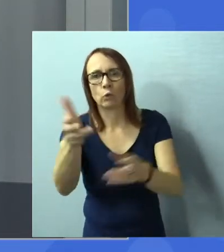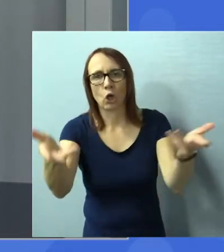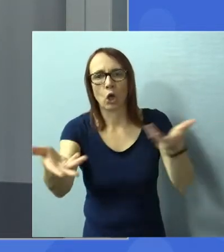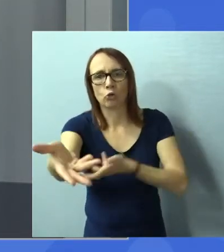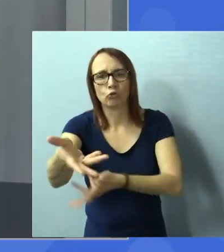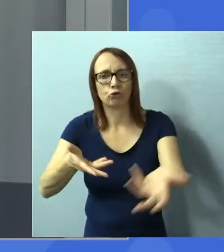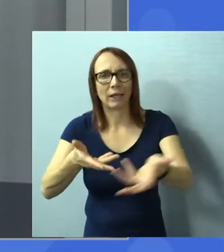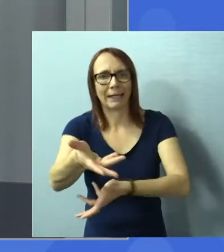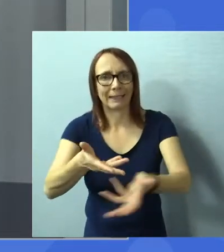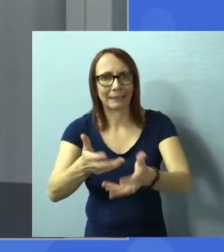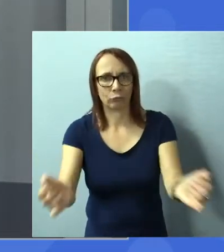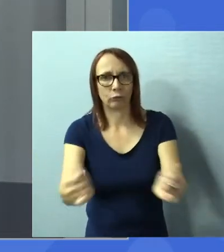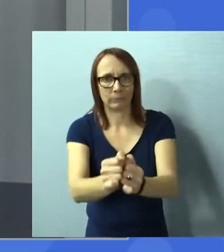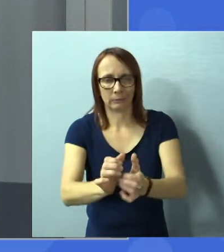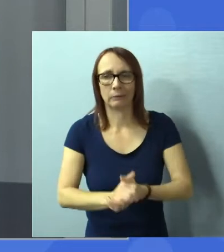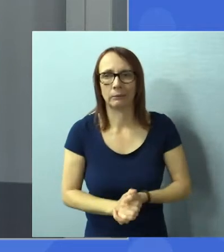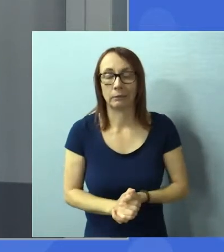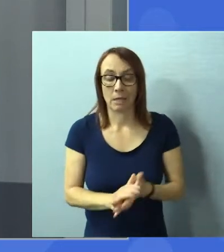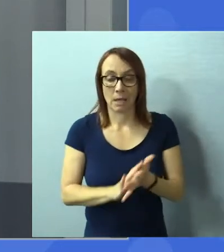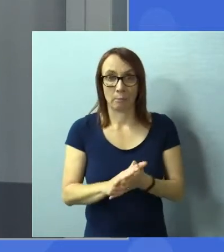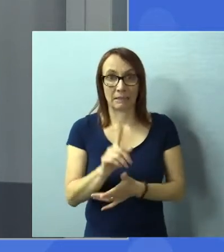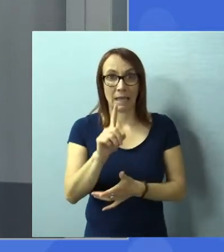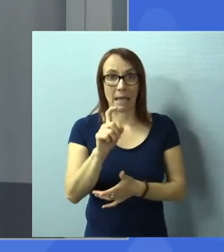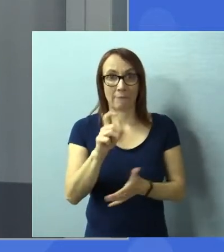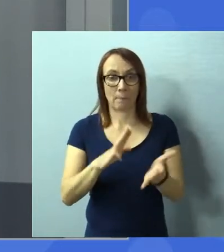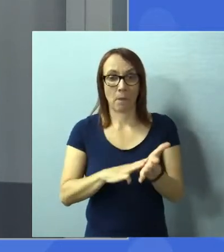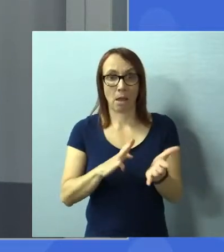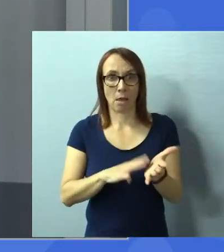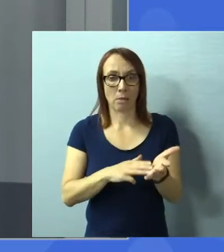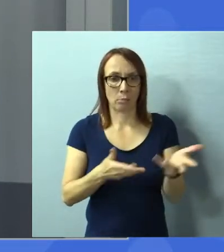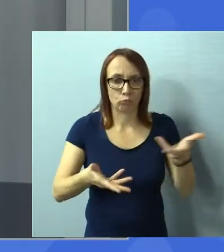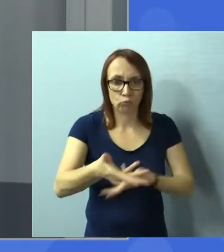therefore we enter into an eleven months transition periods where the UK as a